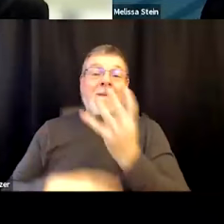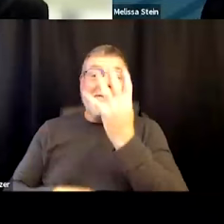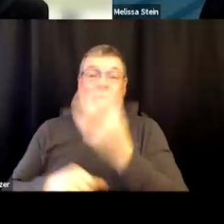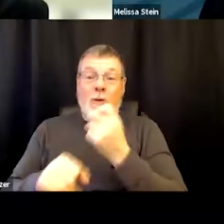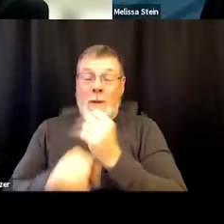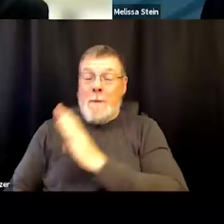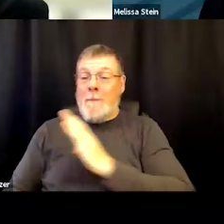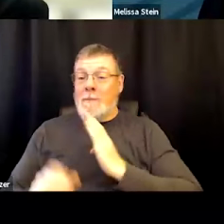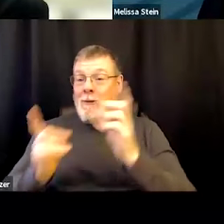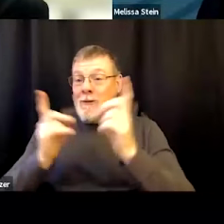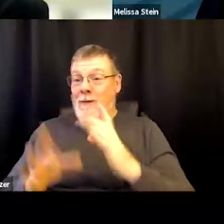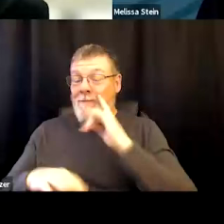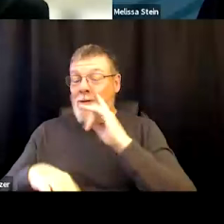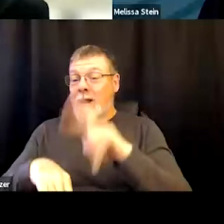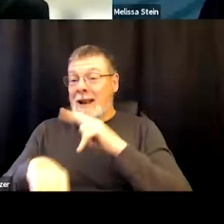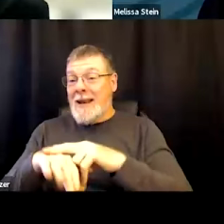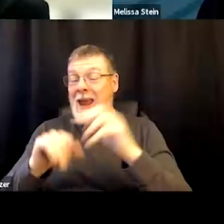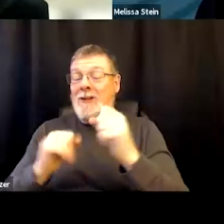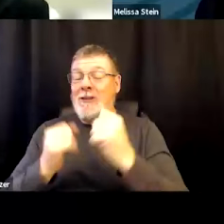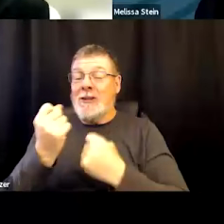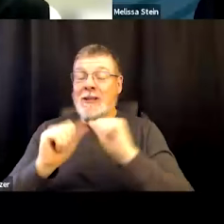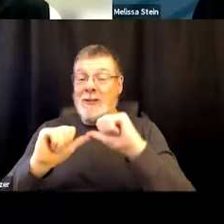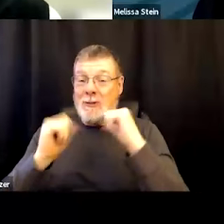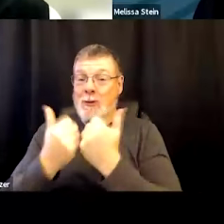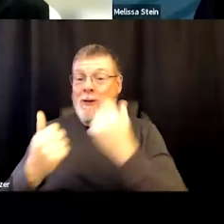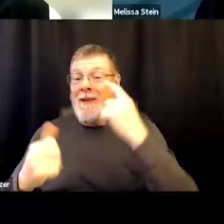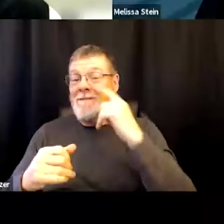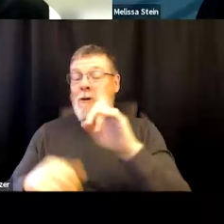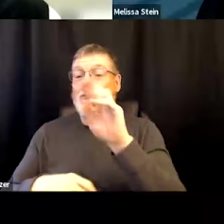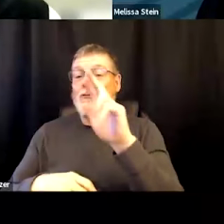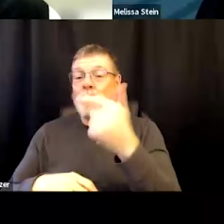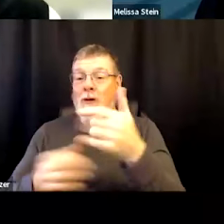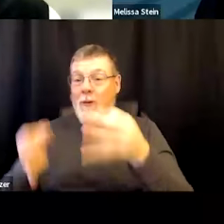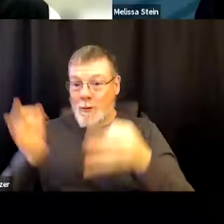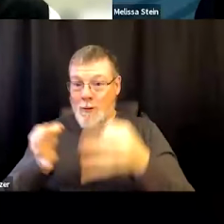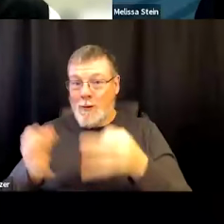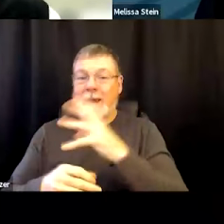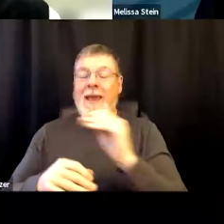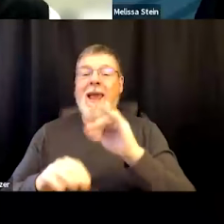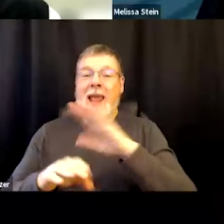of the National Association of Drug Court Professionals, and for eight years on the Treatment-Based Drug Court Steering Committee